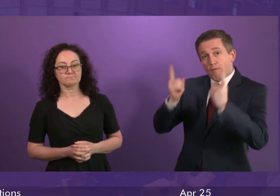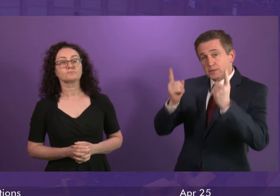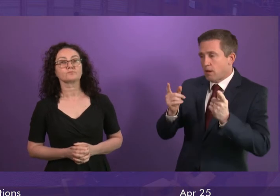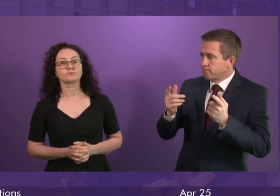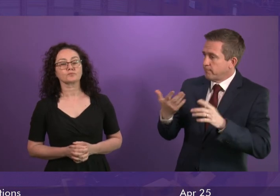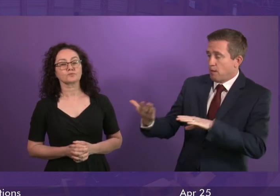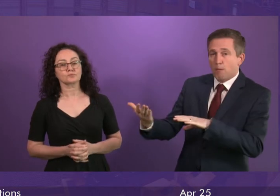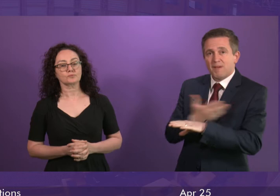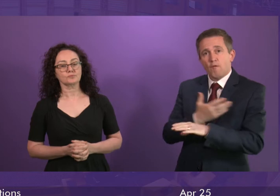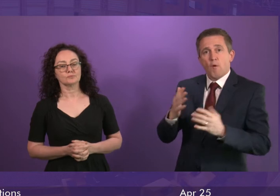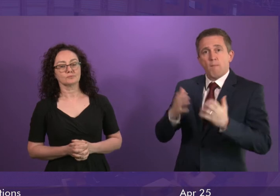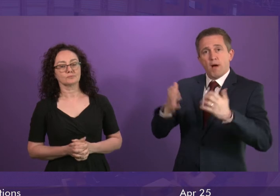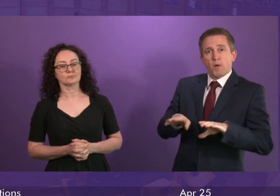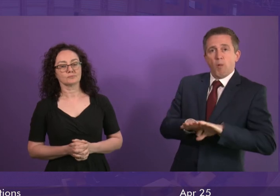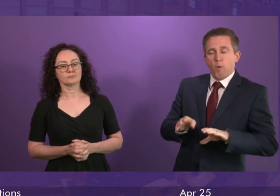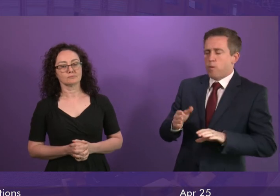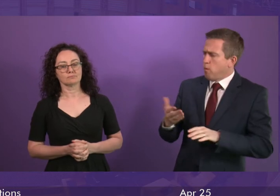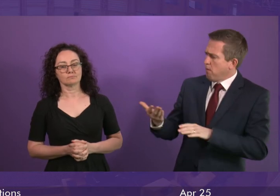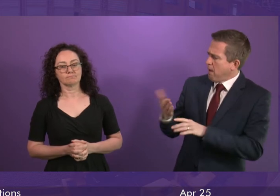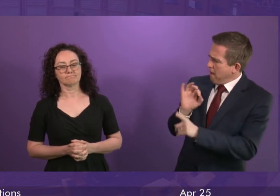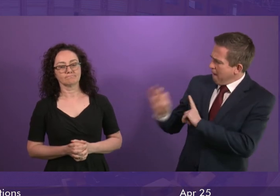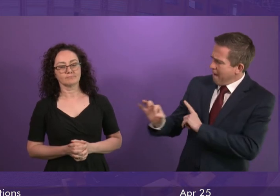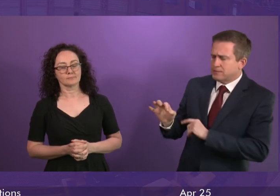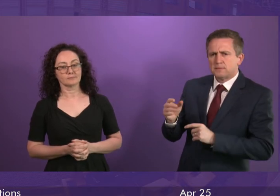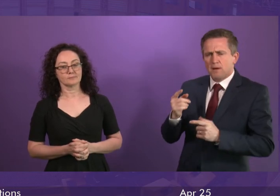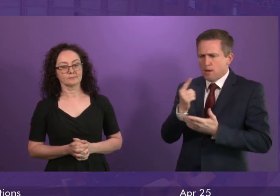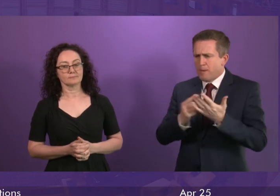Just before the recess, I tackled the First Minister on the subject choice crisis in Scotland’s